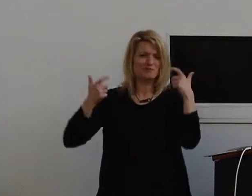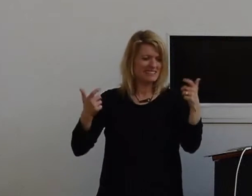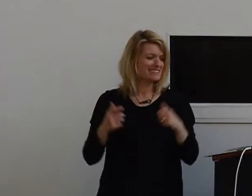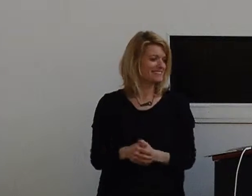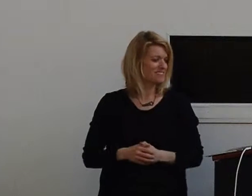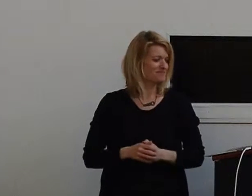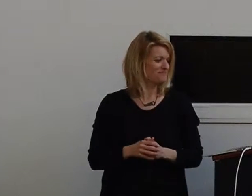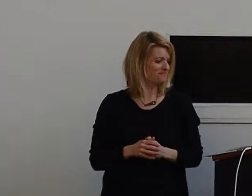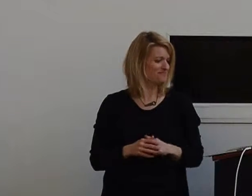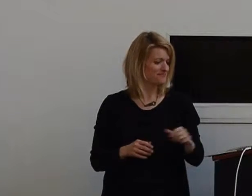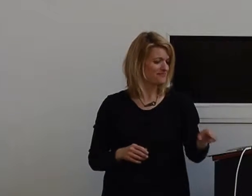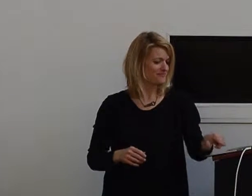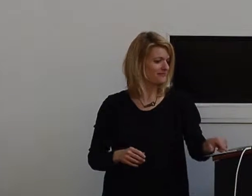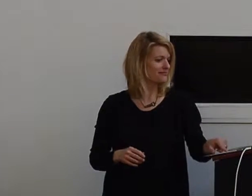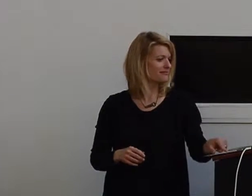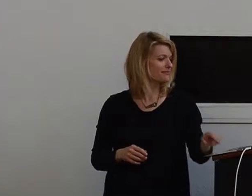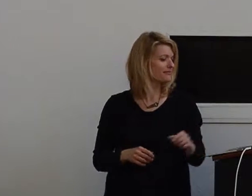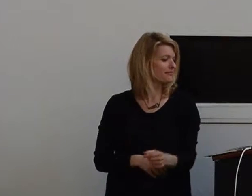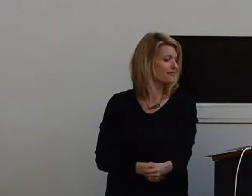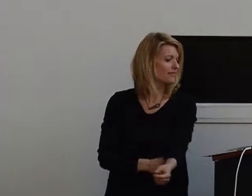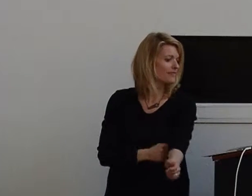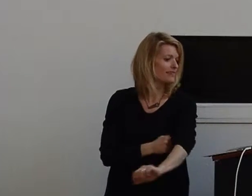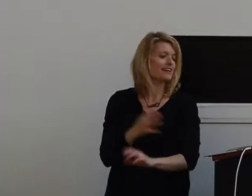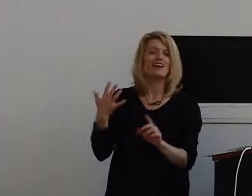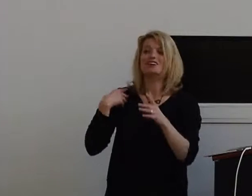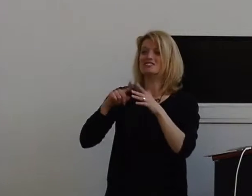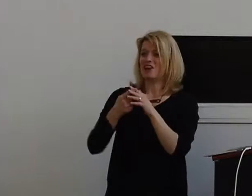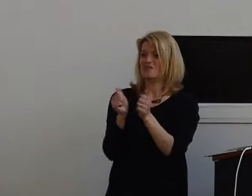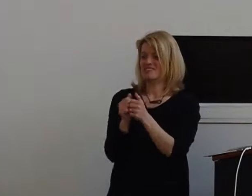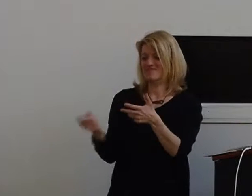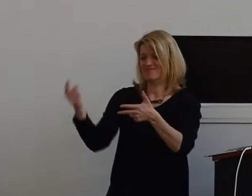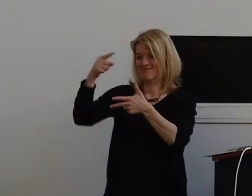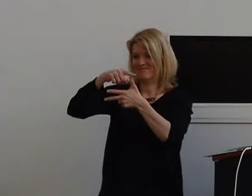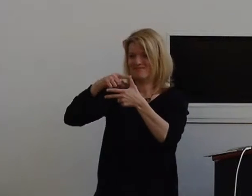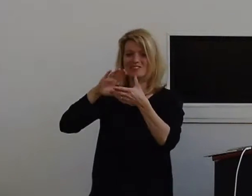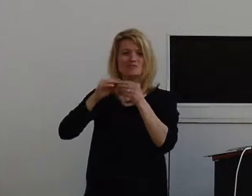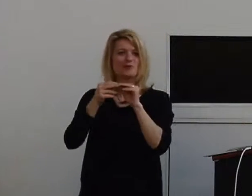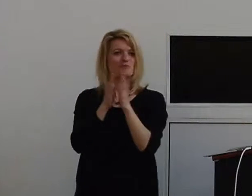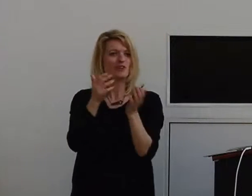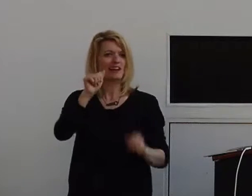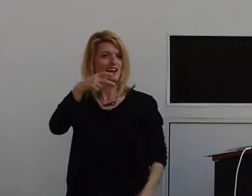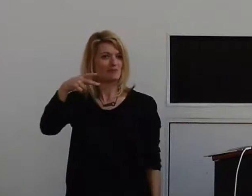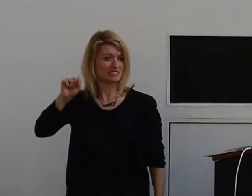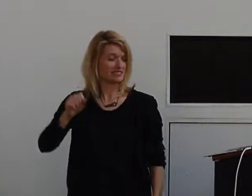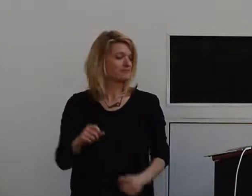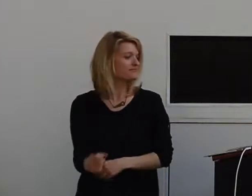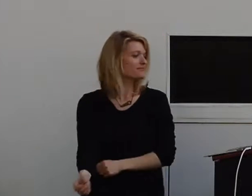and those opportunities are endless. I'd like to start by talking to you a little bit